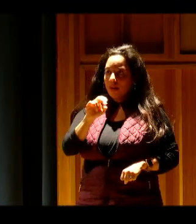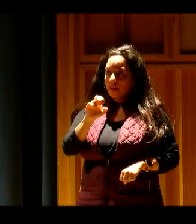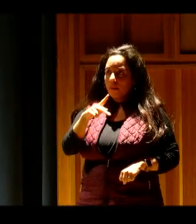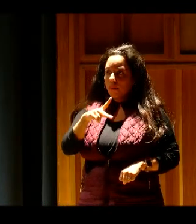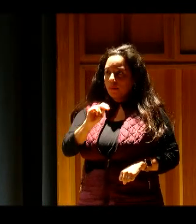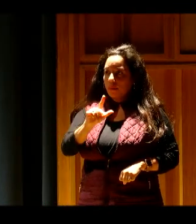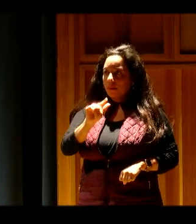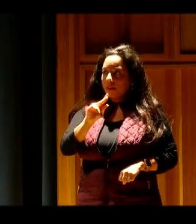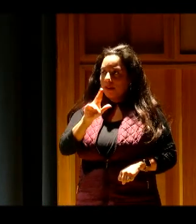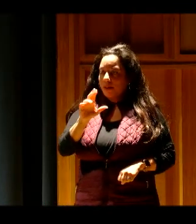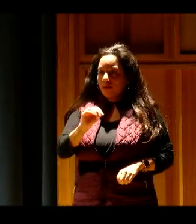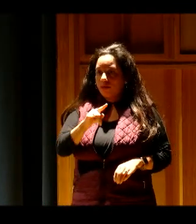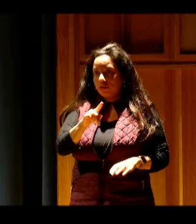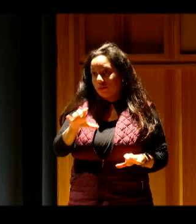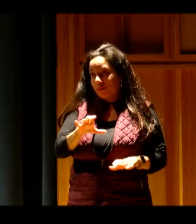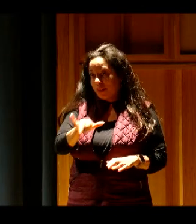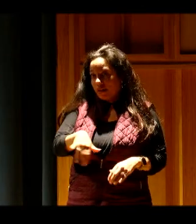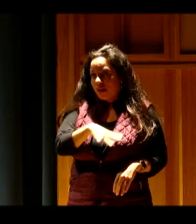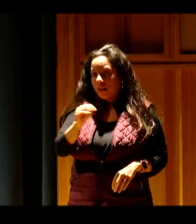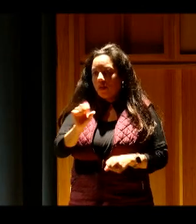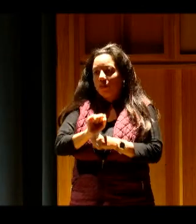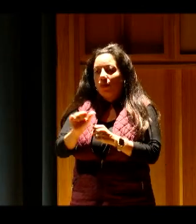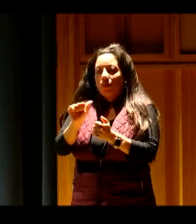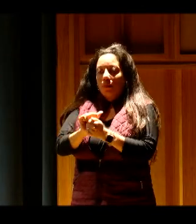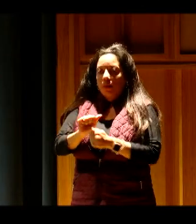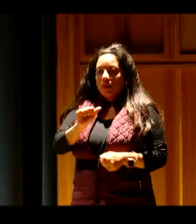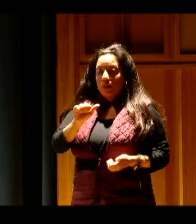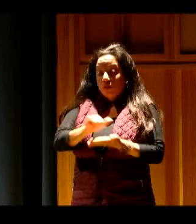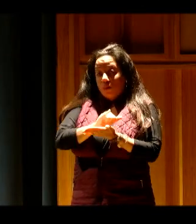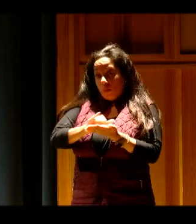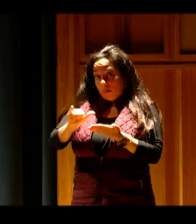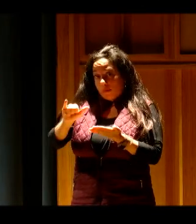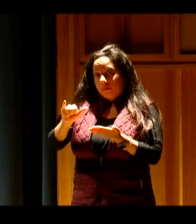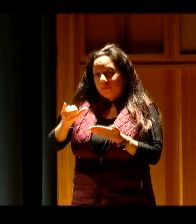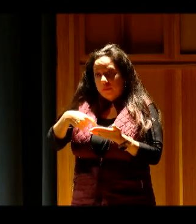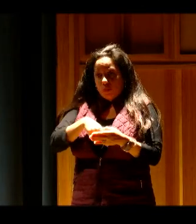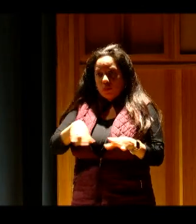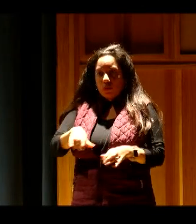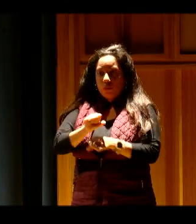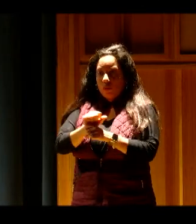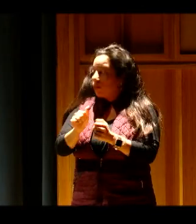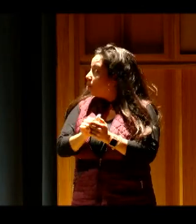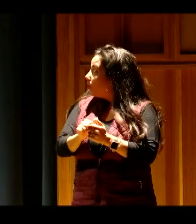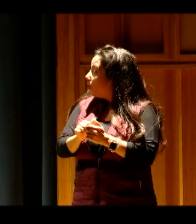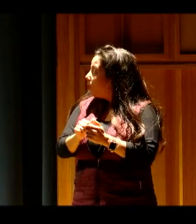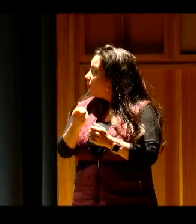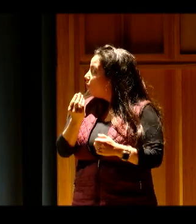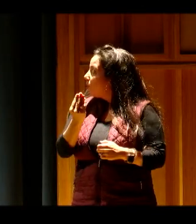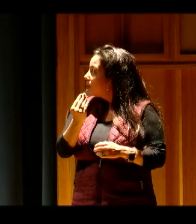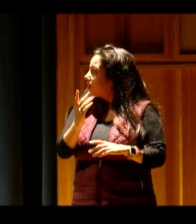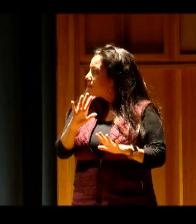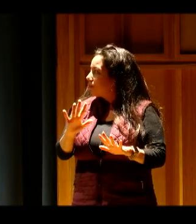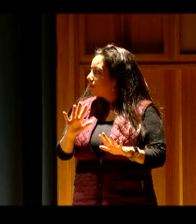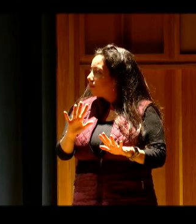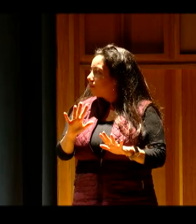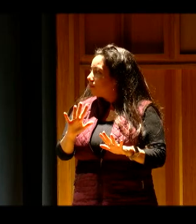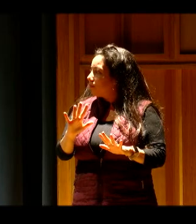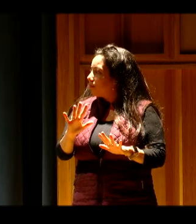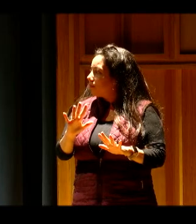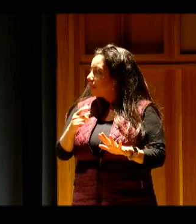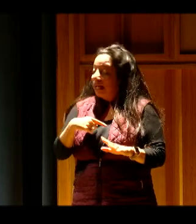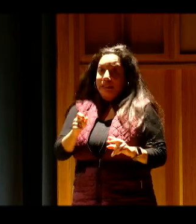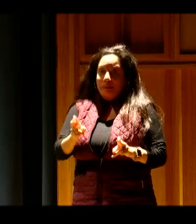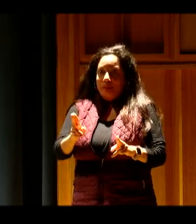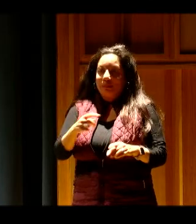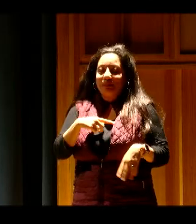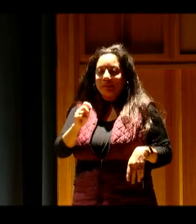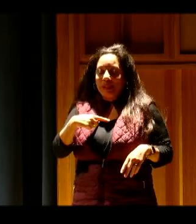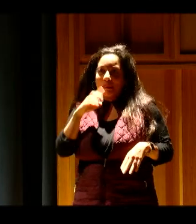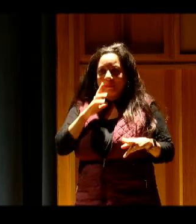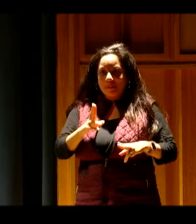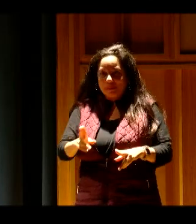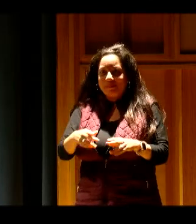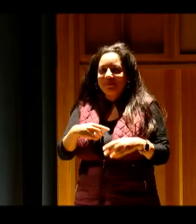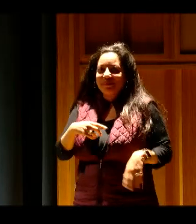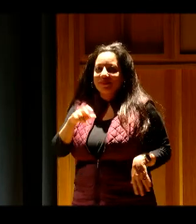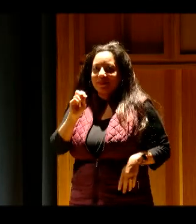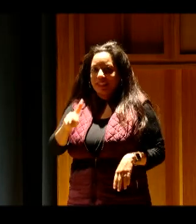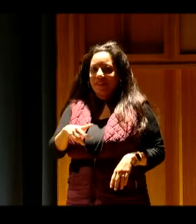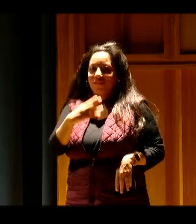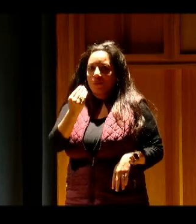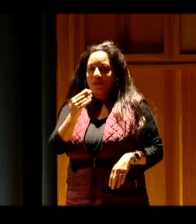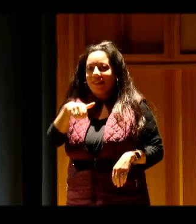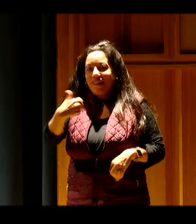We've been doing some work with New York and we're doing work with 14 other-- sorry I need to hurry up a bit-- with 14 other cities.